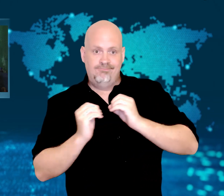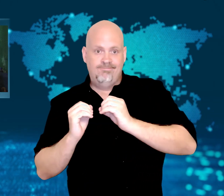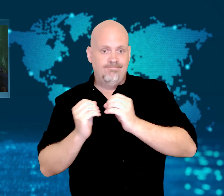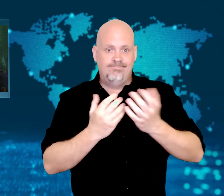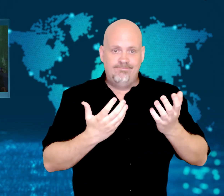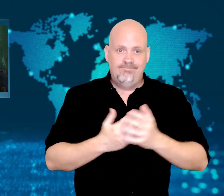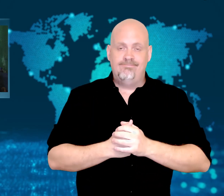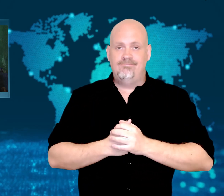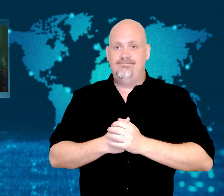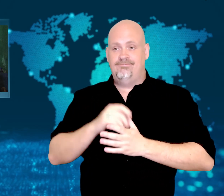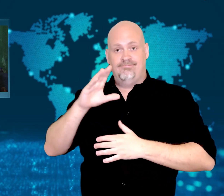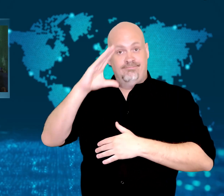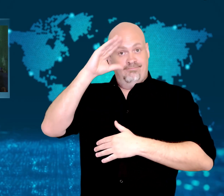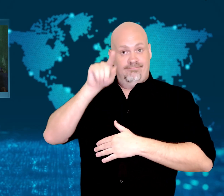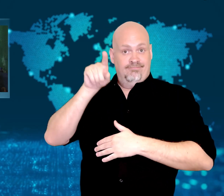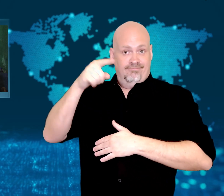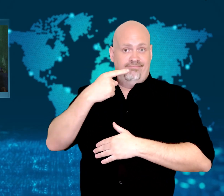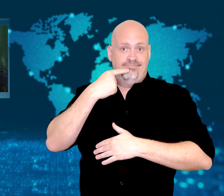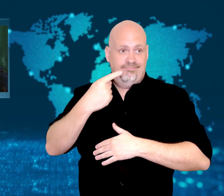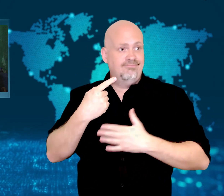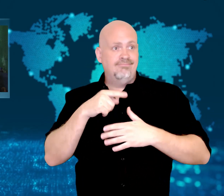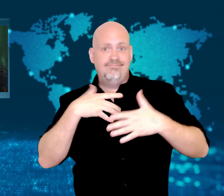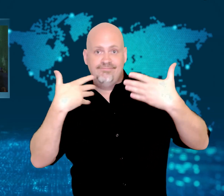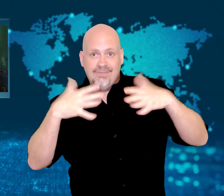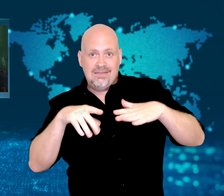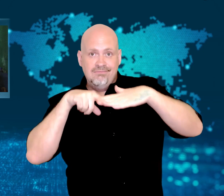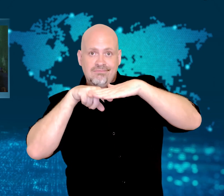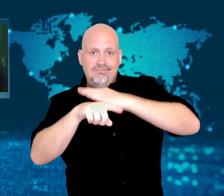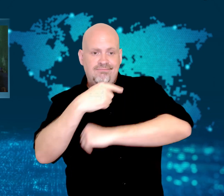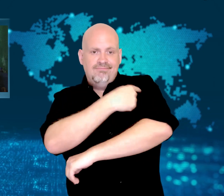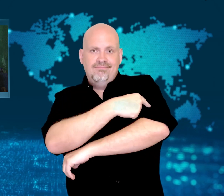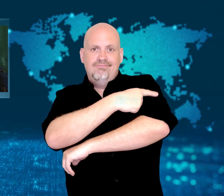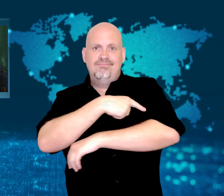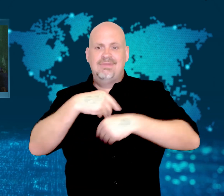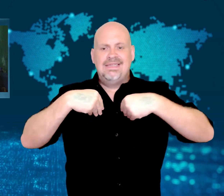by a malignant brain tumor.